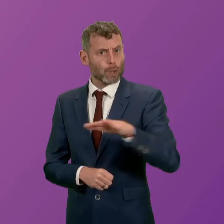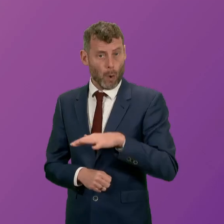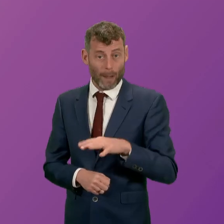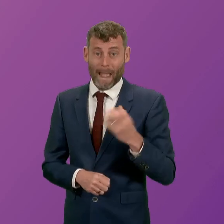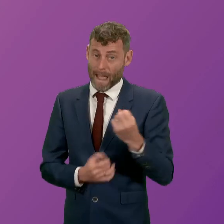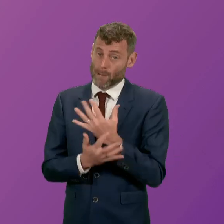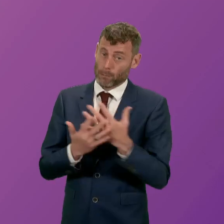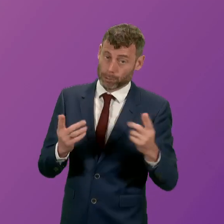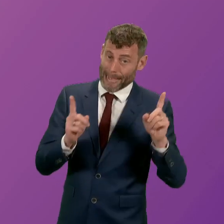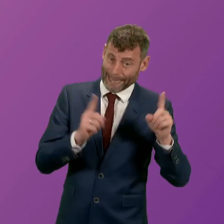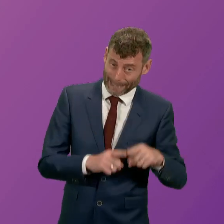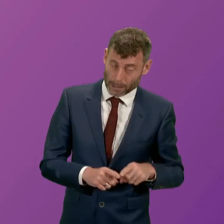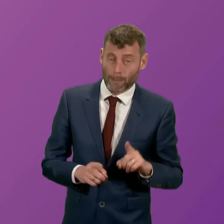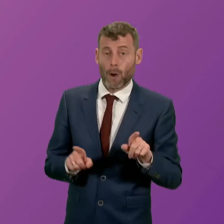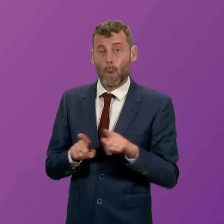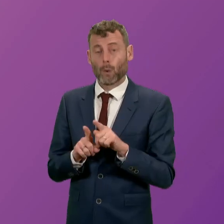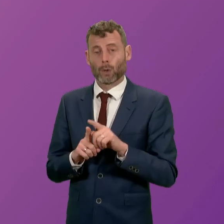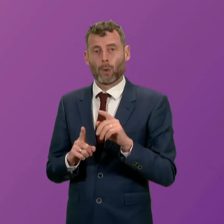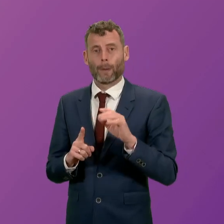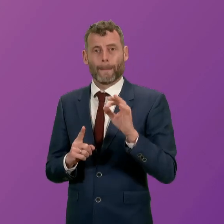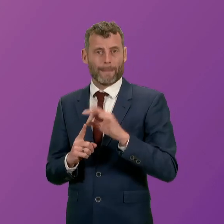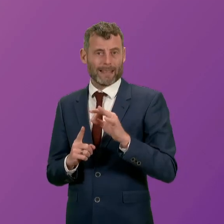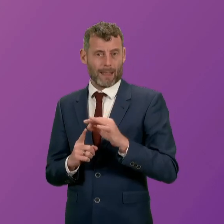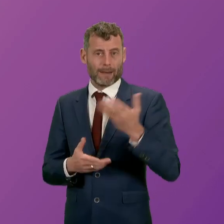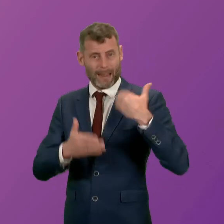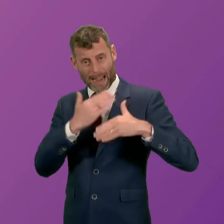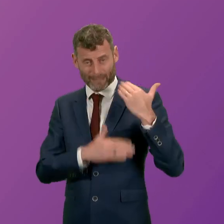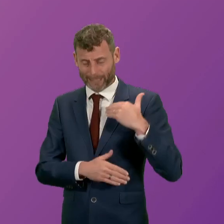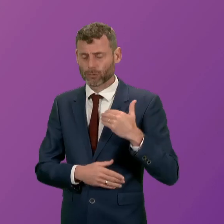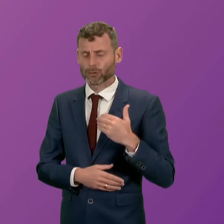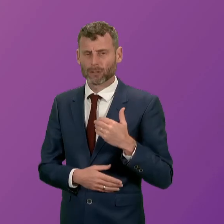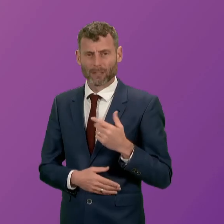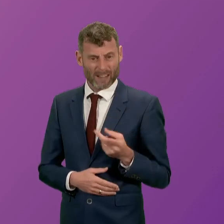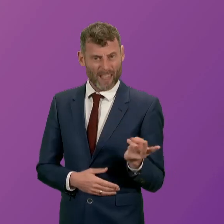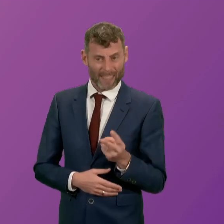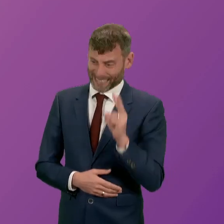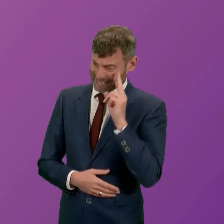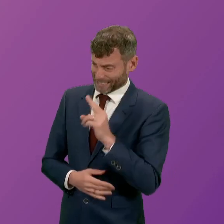and Pakistani heritage. Many people are anxiously watching the situation develop. Will the First